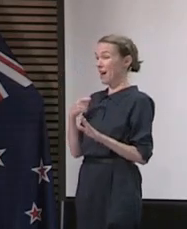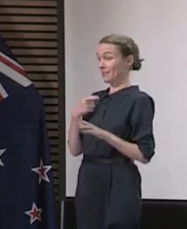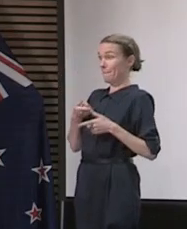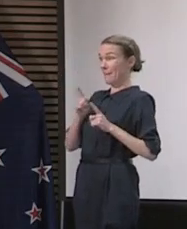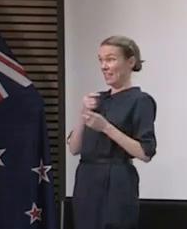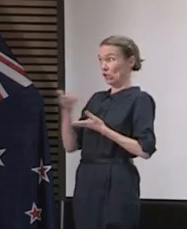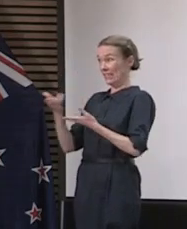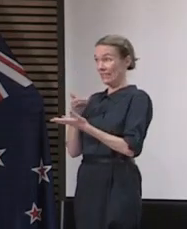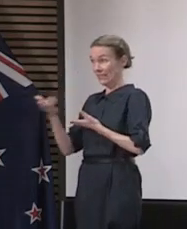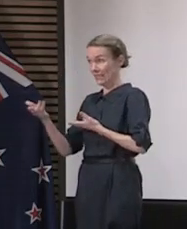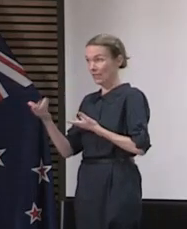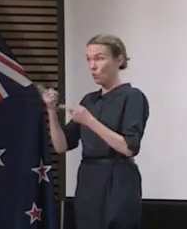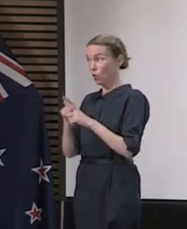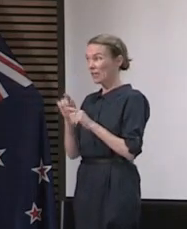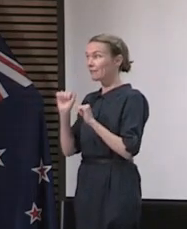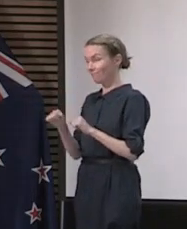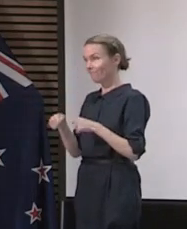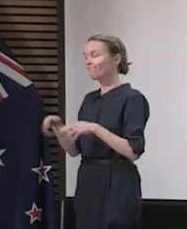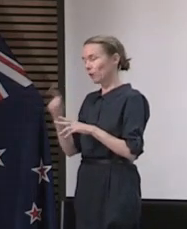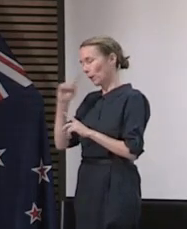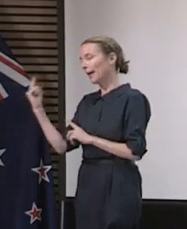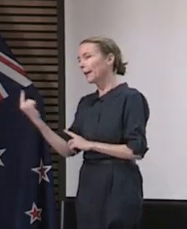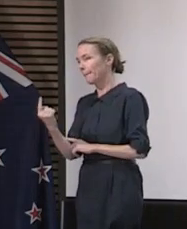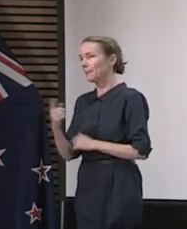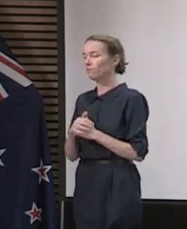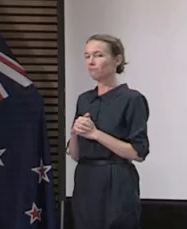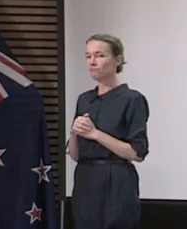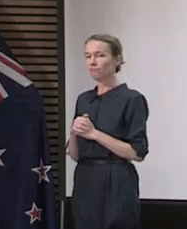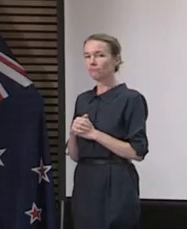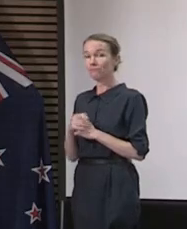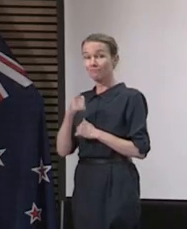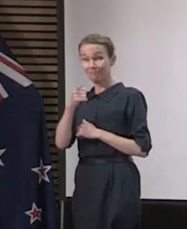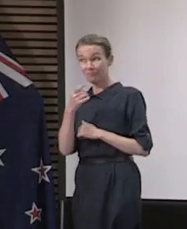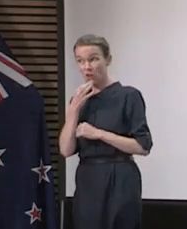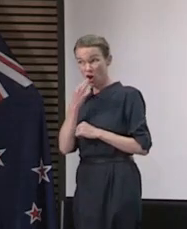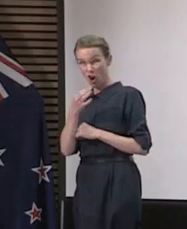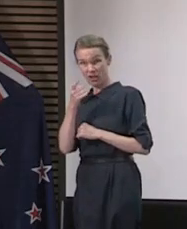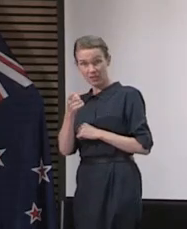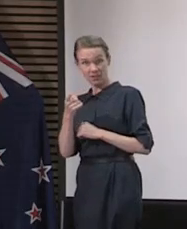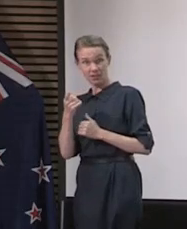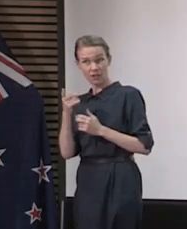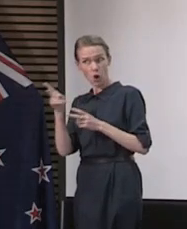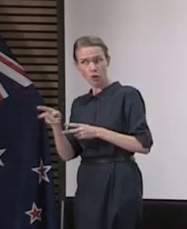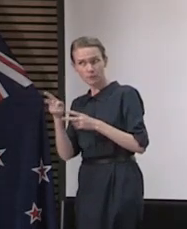visiting will be organised through the fall they manager. Hospitals - people will be able to visit?